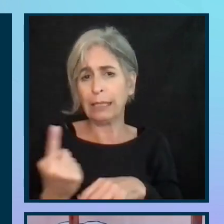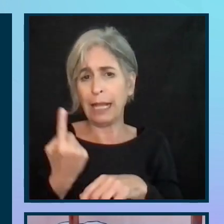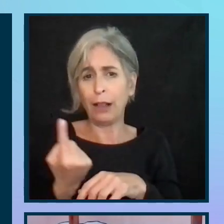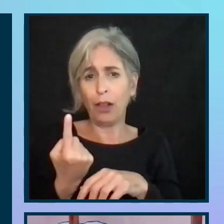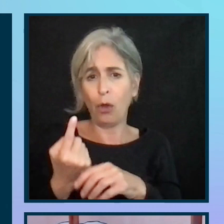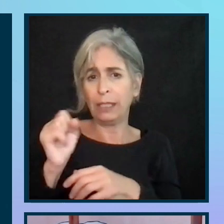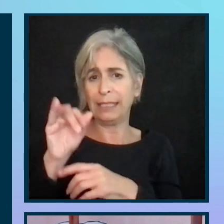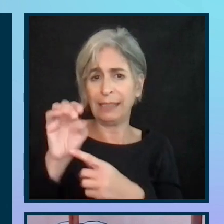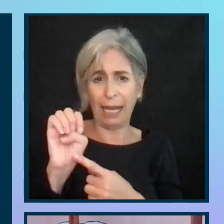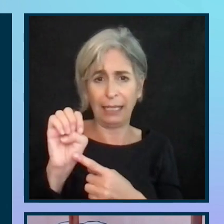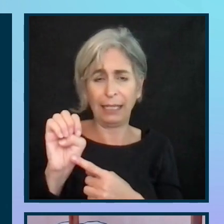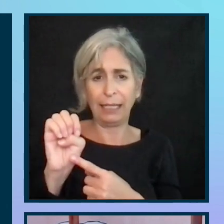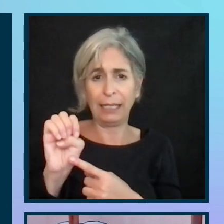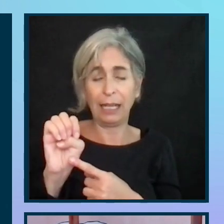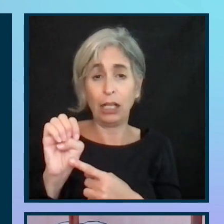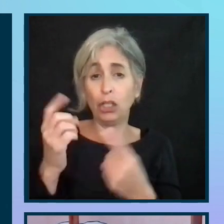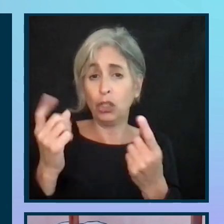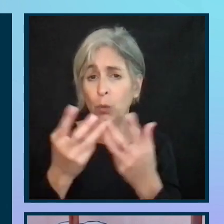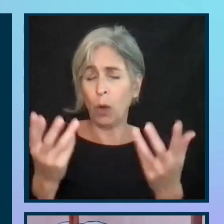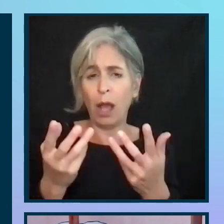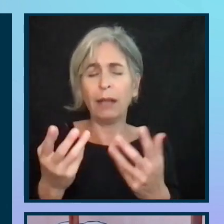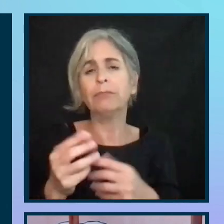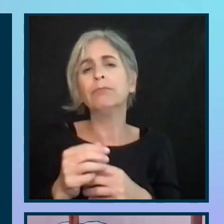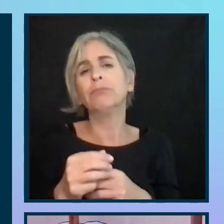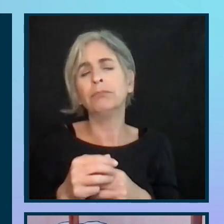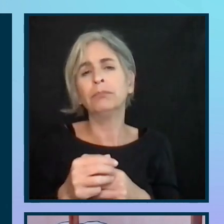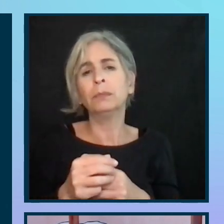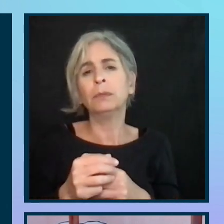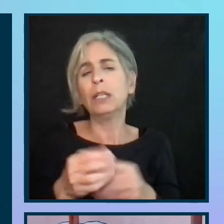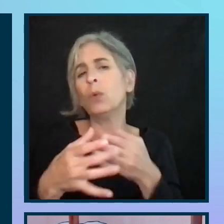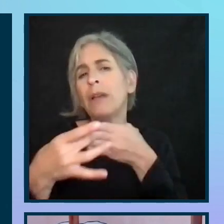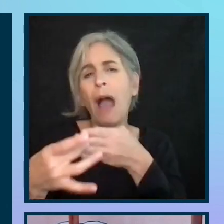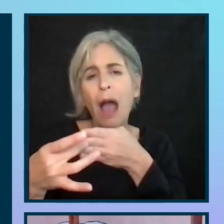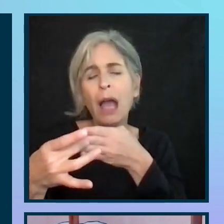and what it would do is it would guide a business system analyst